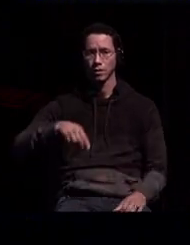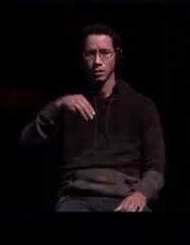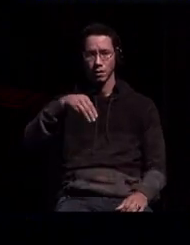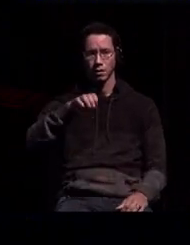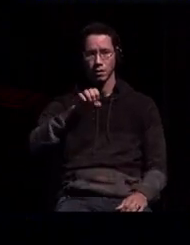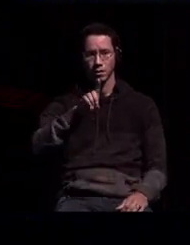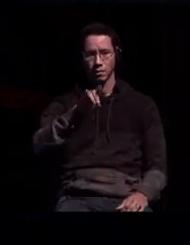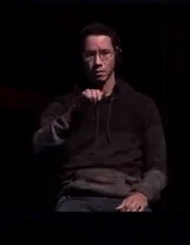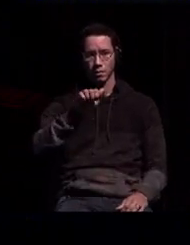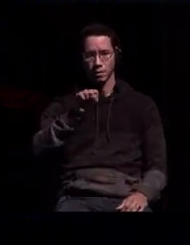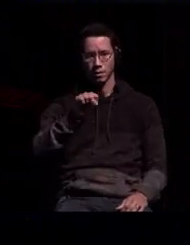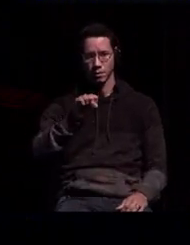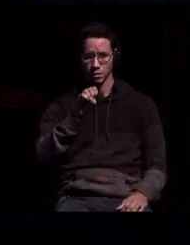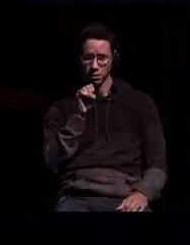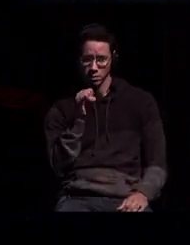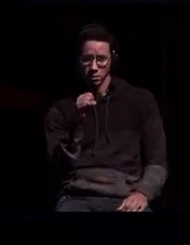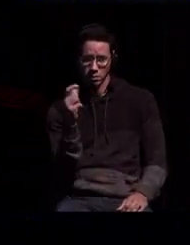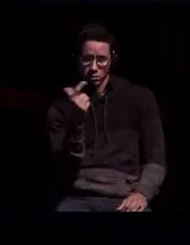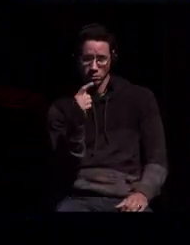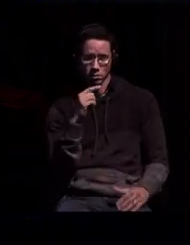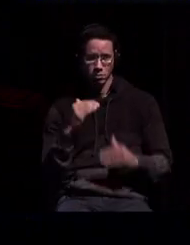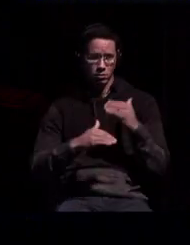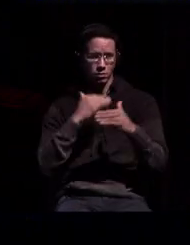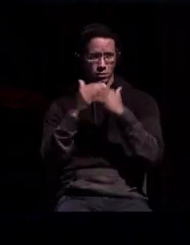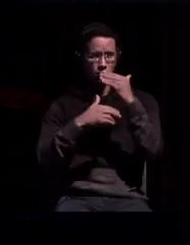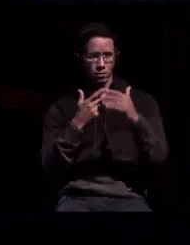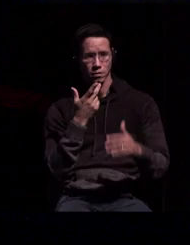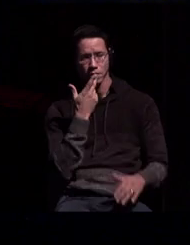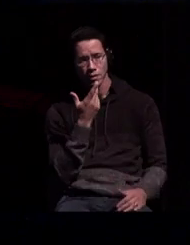This is even more important nowadays because tourism